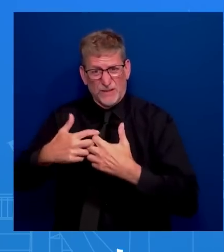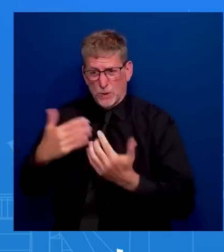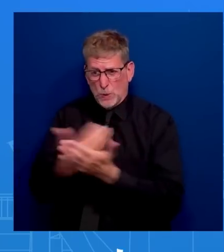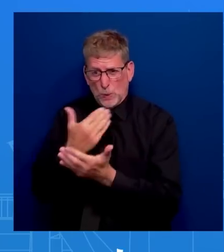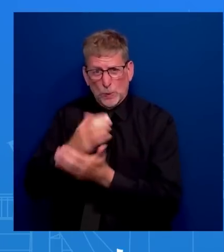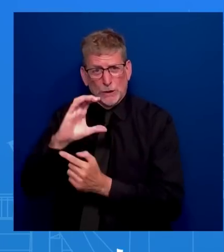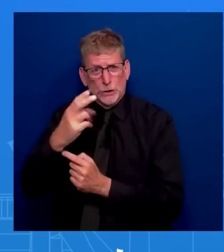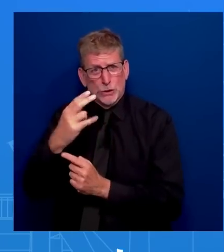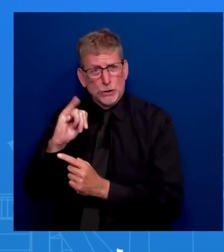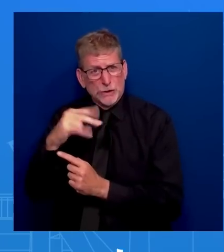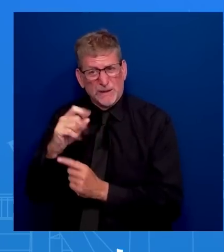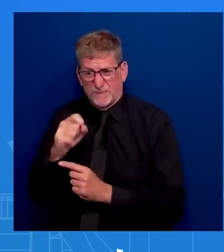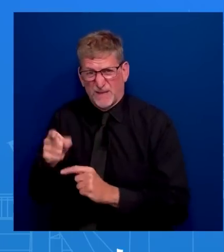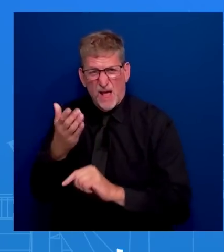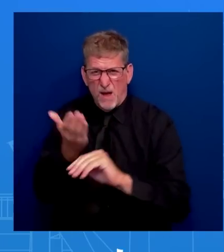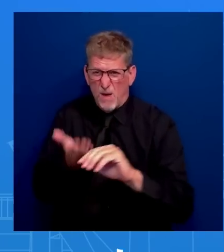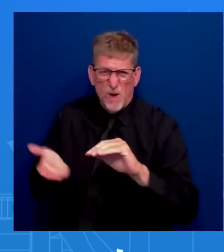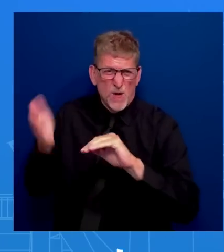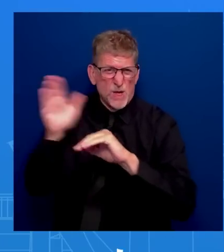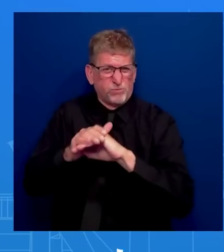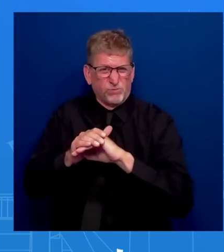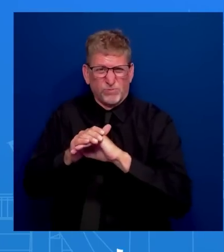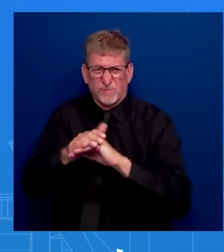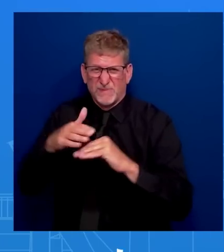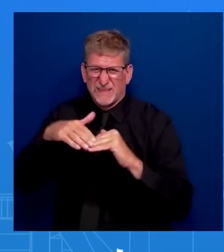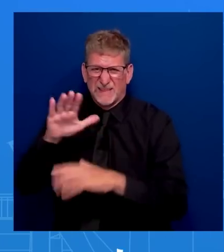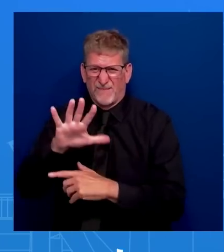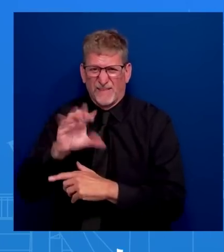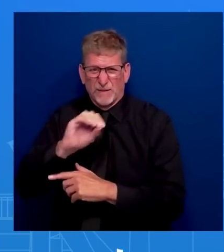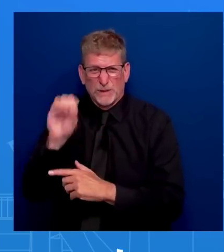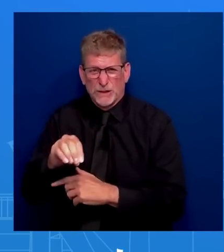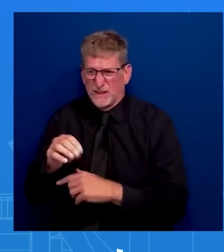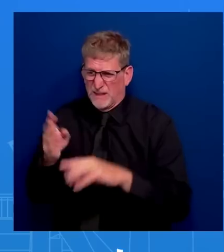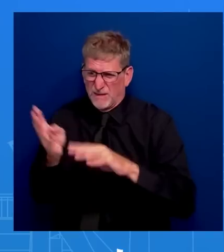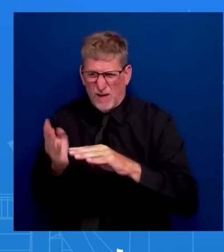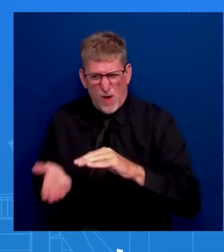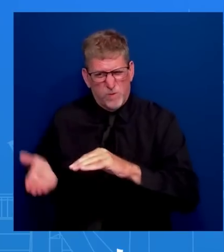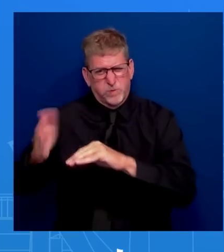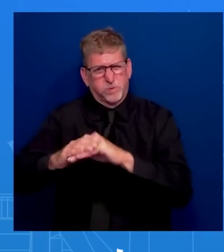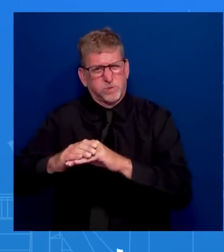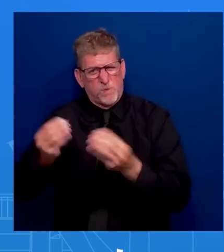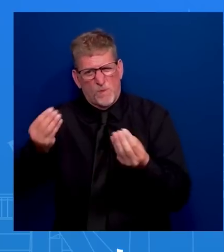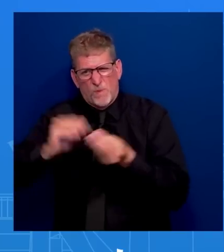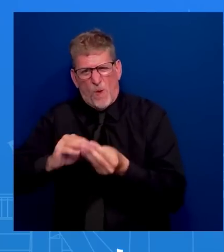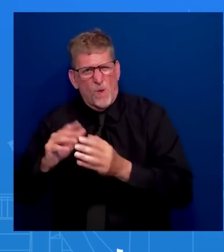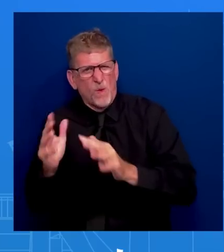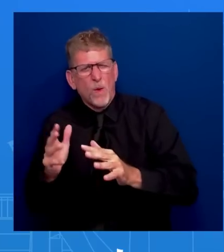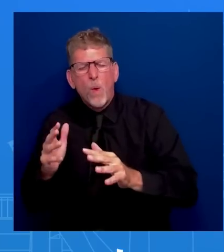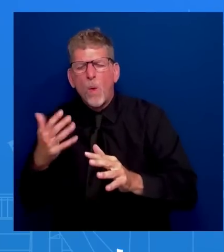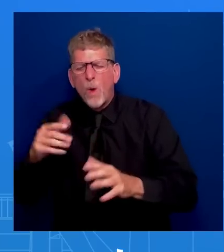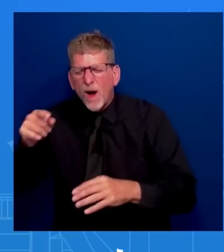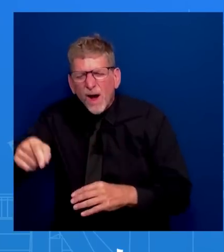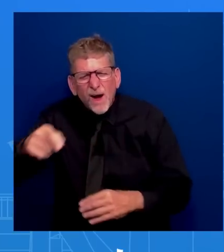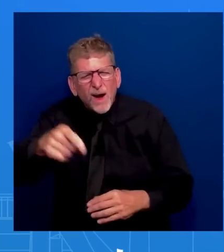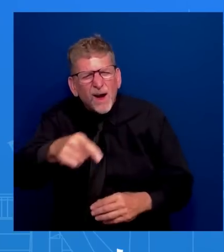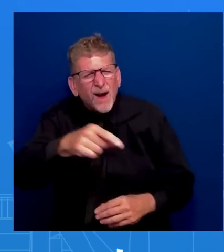Just giving you a little bit of already what's happening. And we'll have more specifics on when we'll see a direct effect.